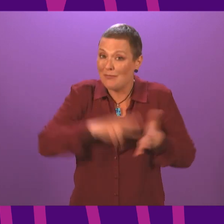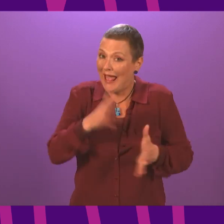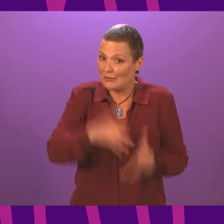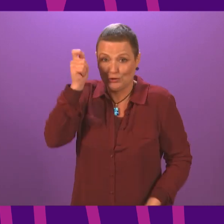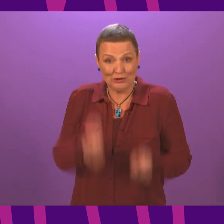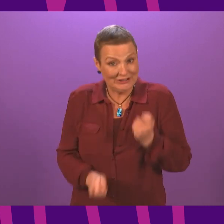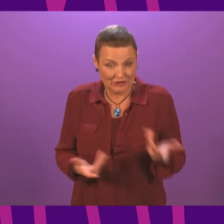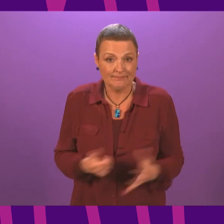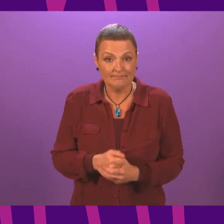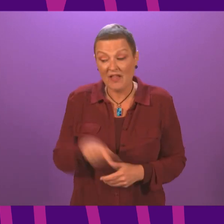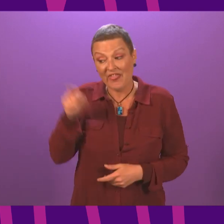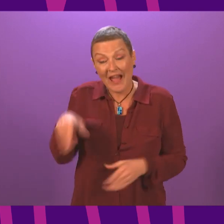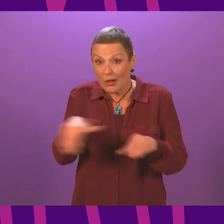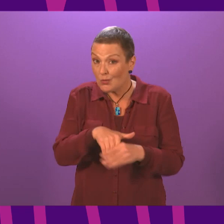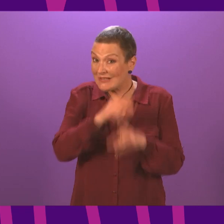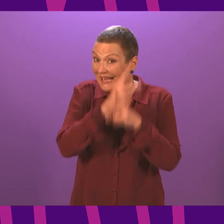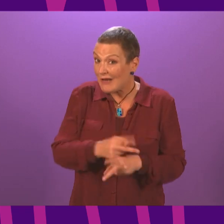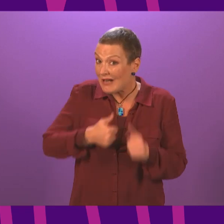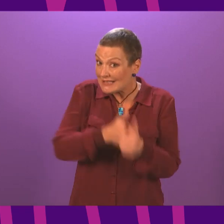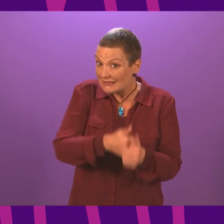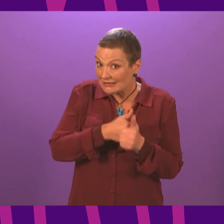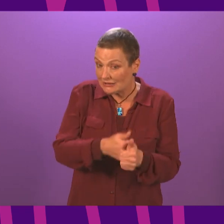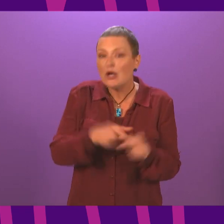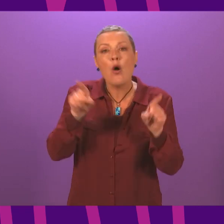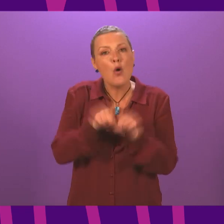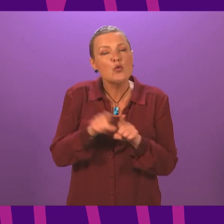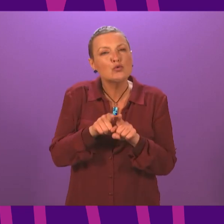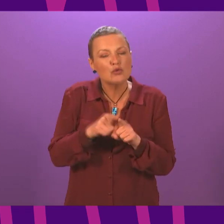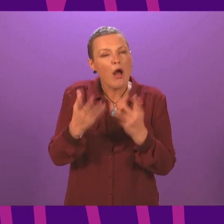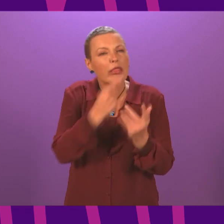That includes carers assistance, the other disability benefits and our winter benefits.